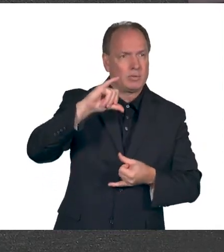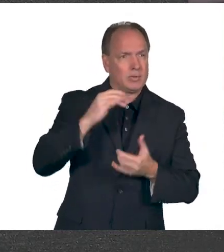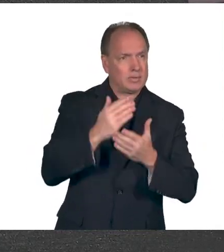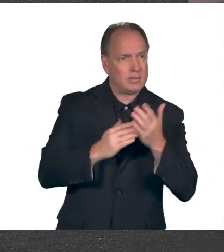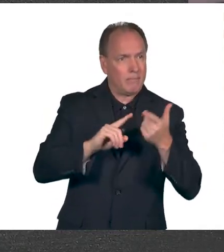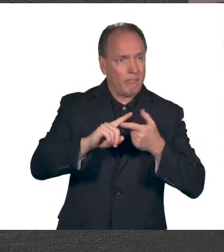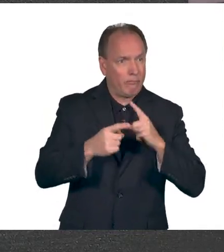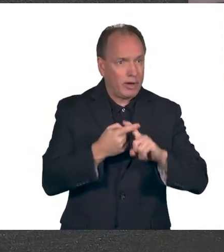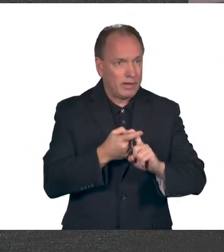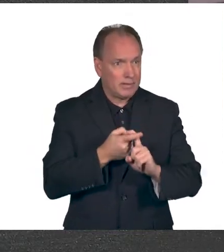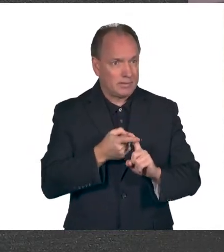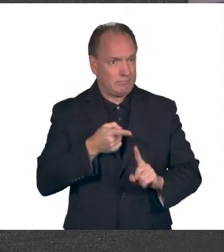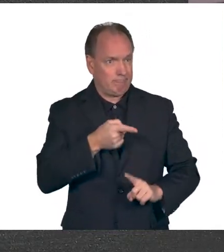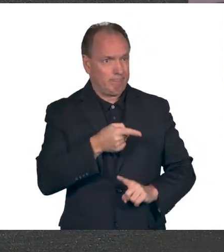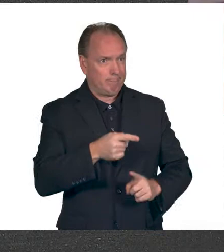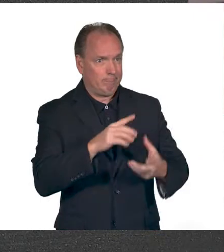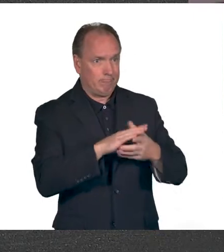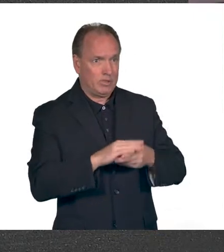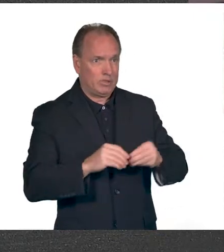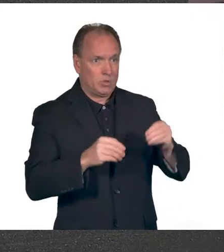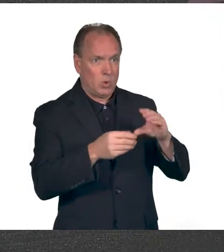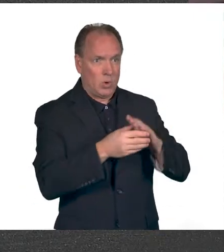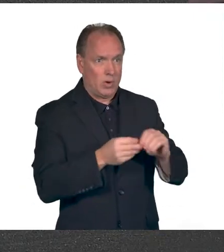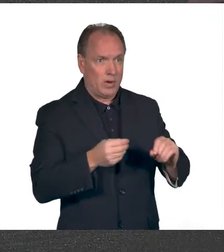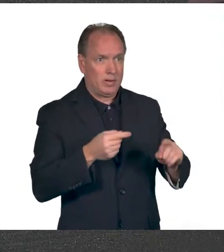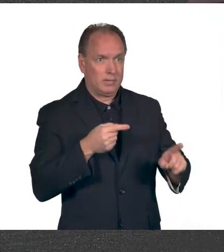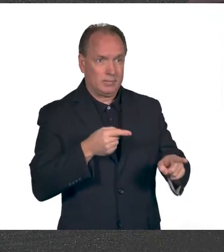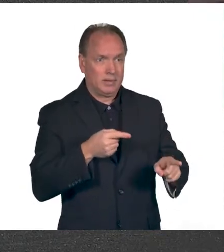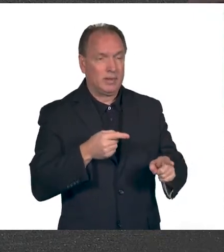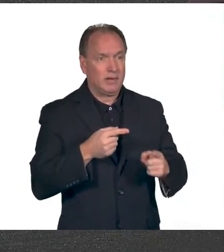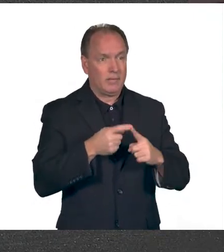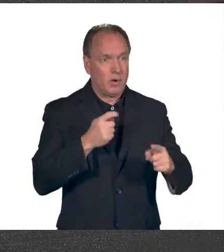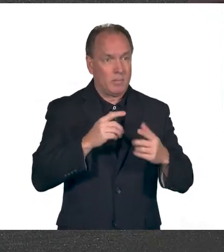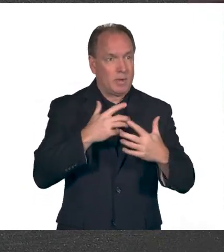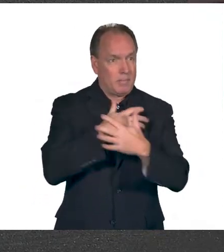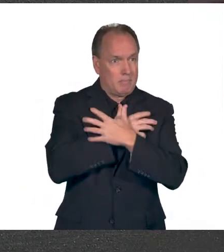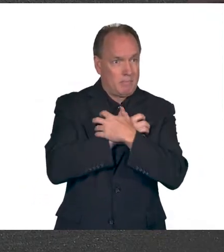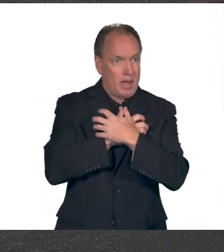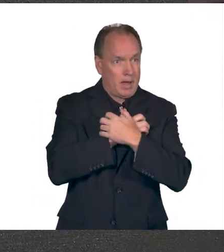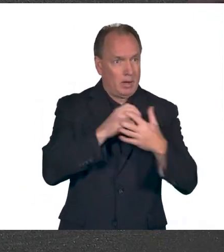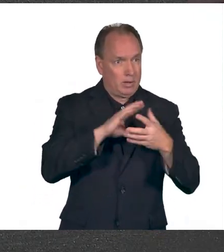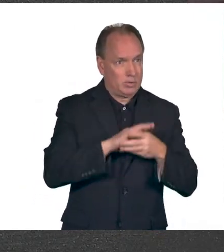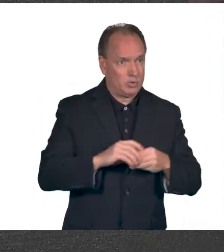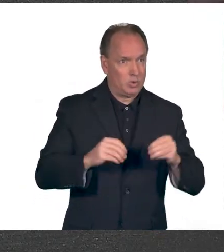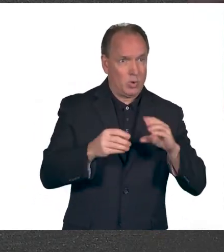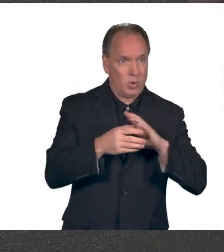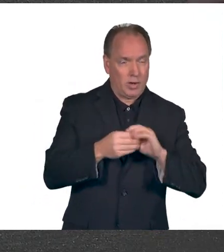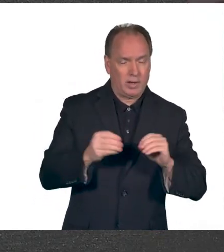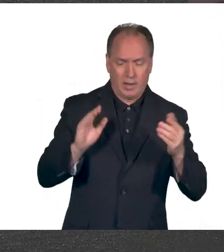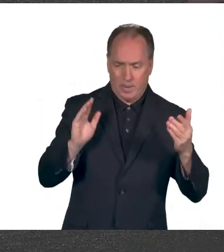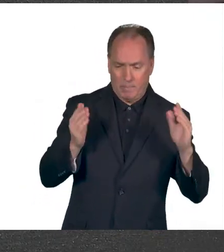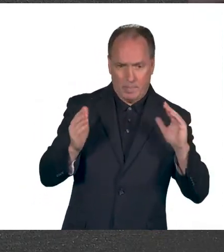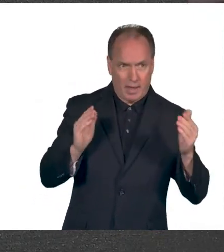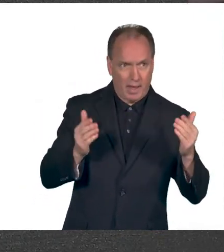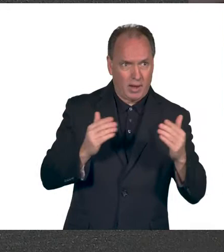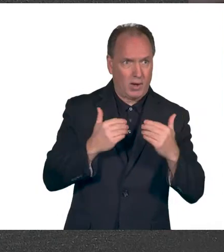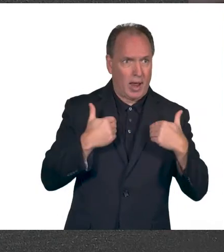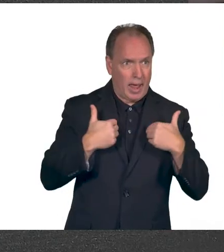in the story that we read in "Bear Snores On." We are gonna compare some of the animals